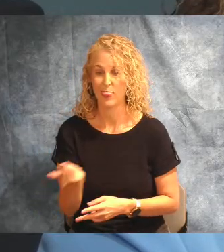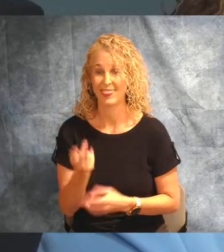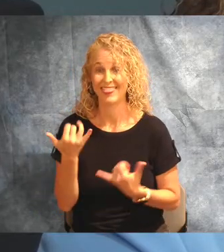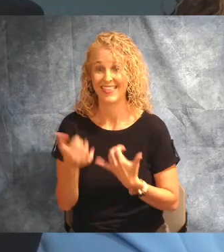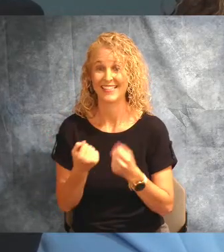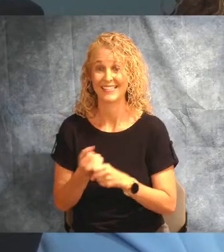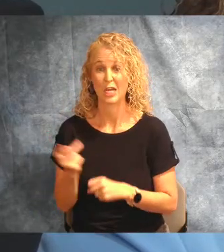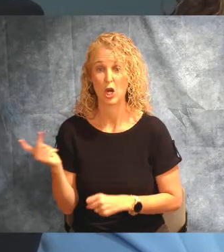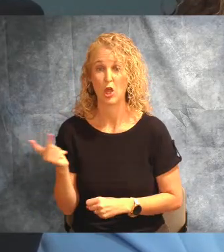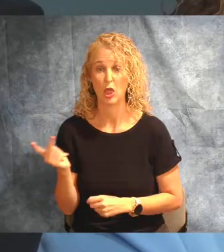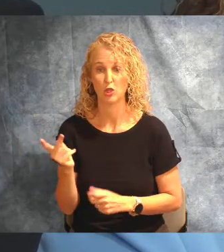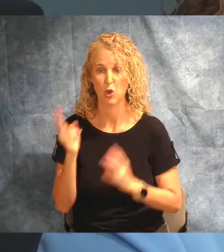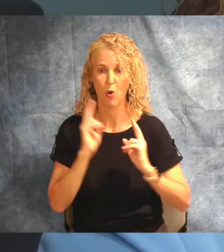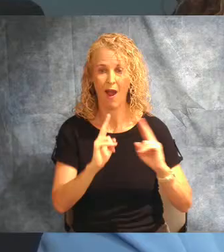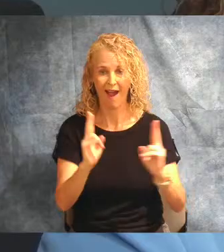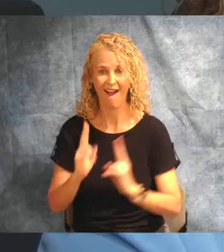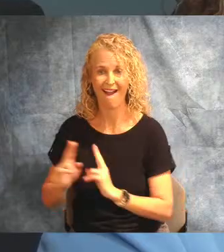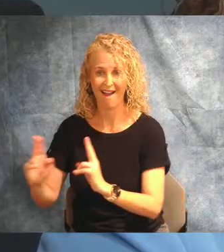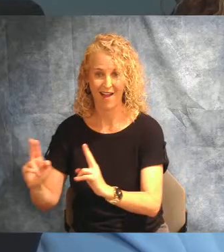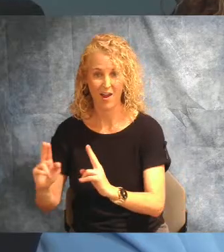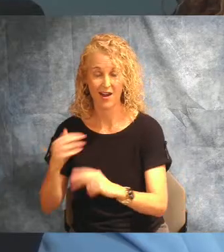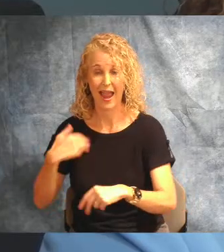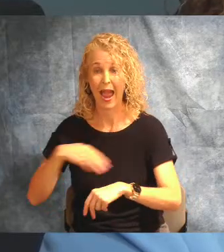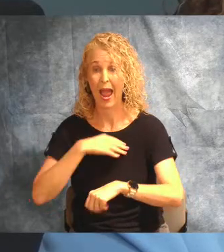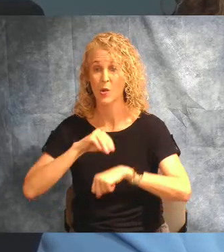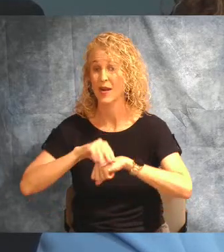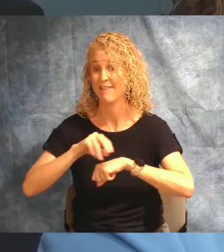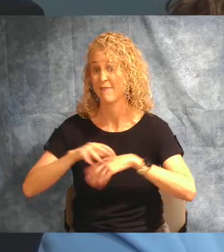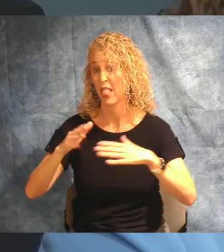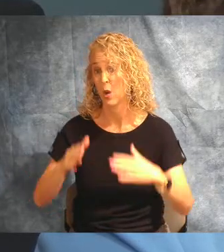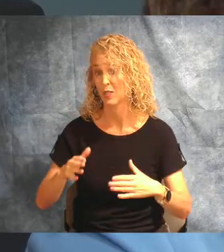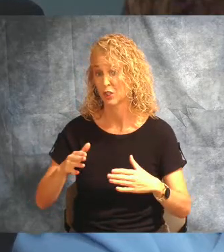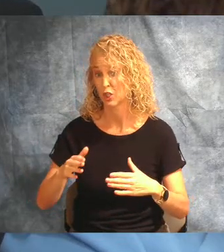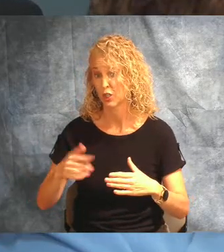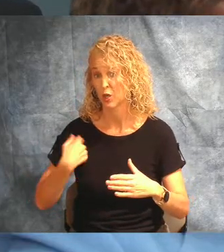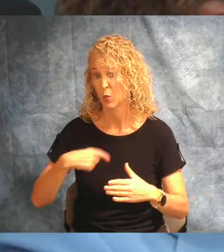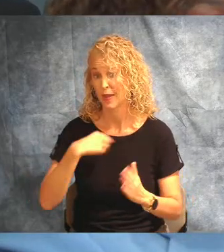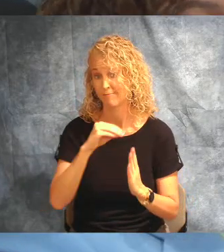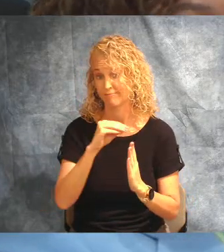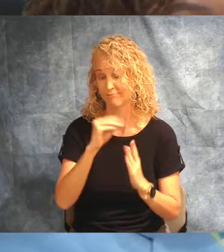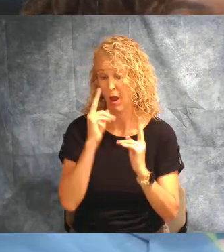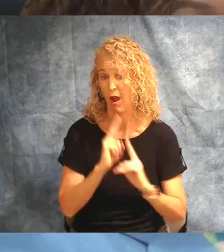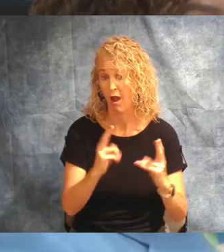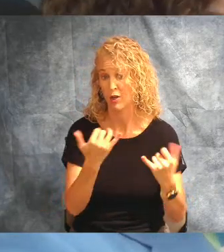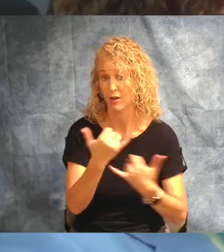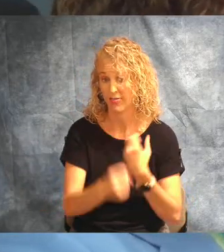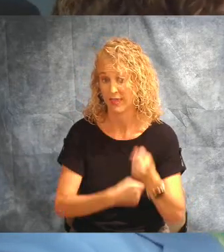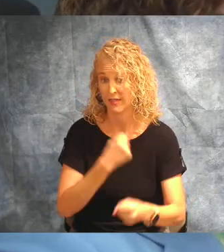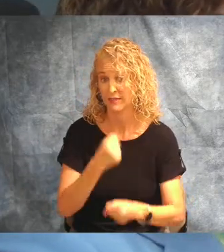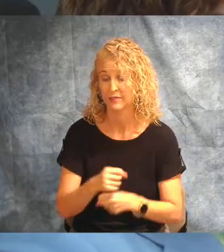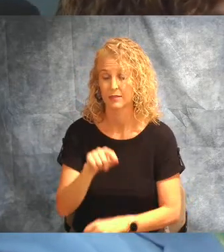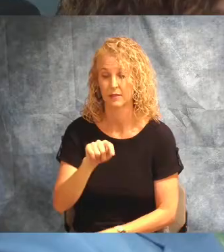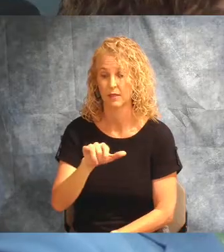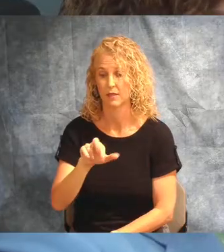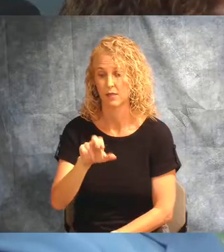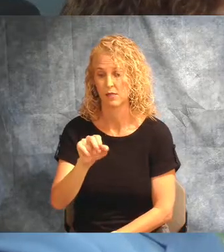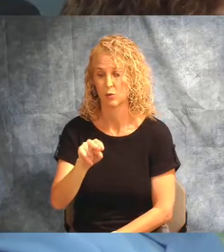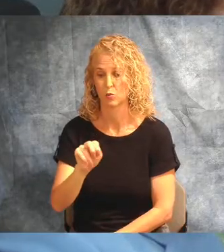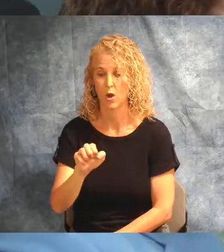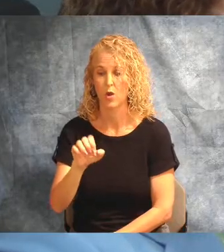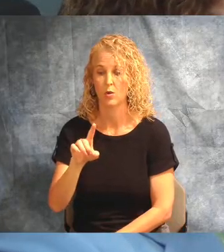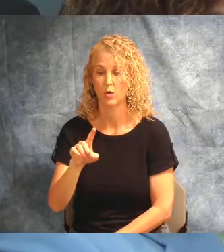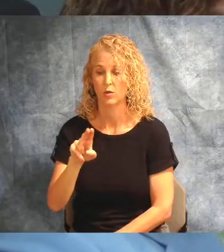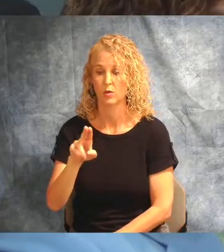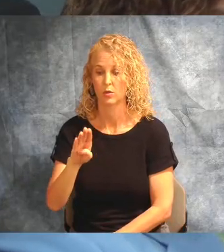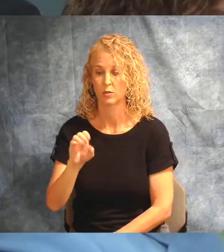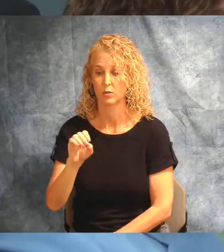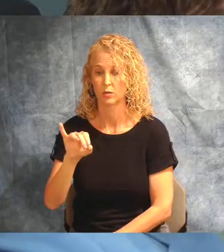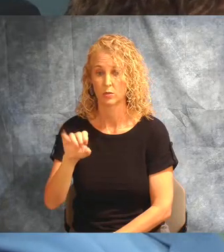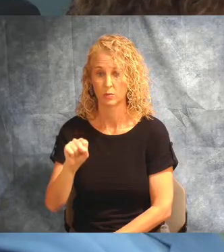at our July event. our influencer. Adding to our influencers for 2026, Tyrone Dubois, Vicky V,